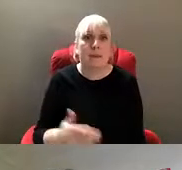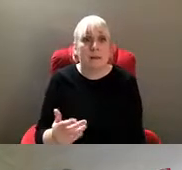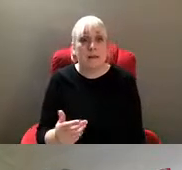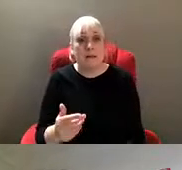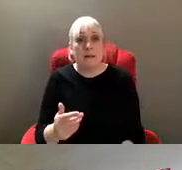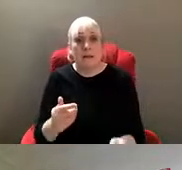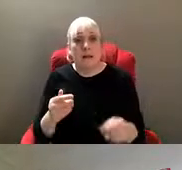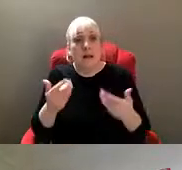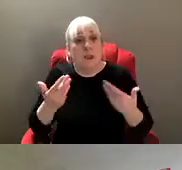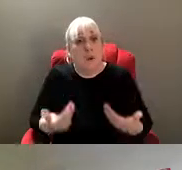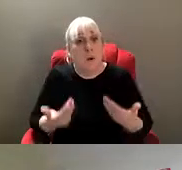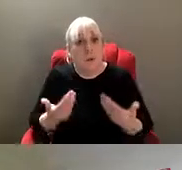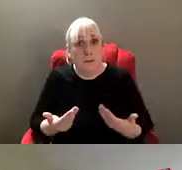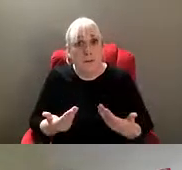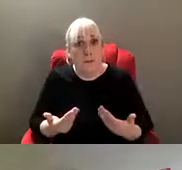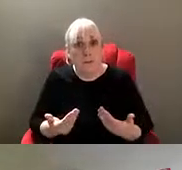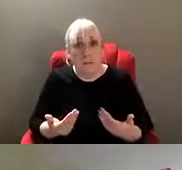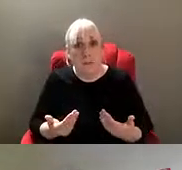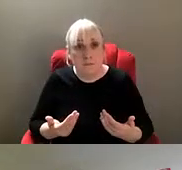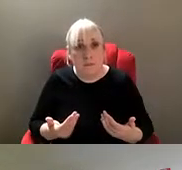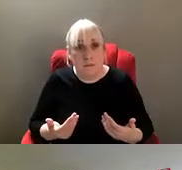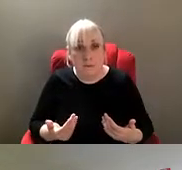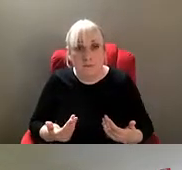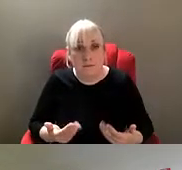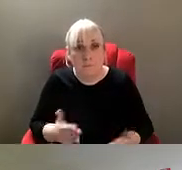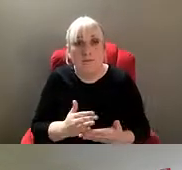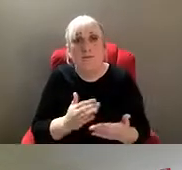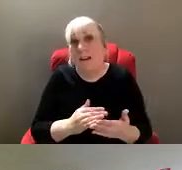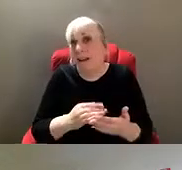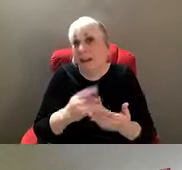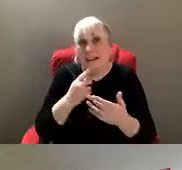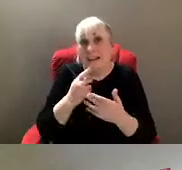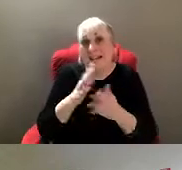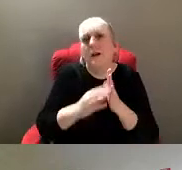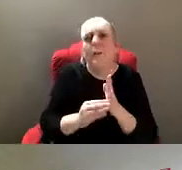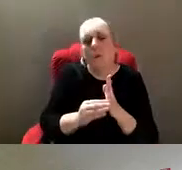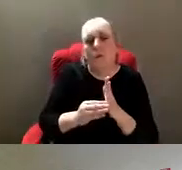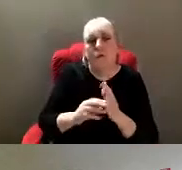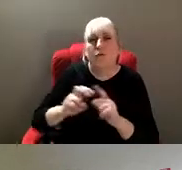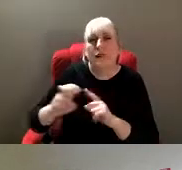right now what we are having is probably just one space for wheelchair user but in some places like